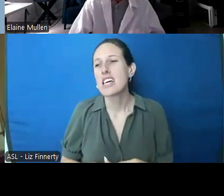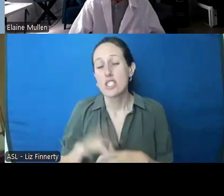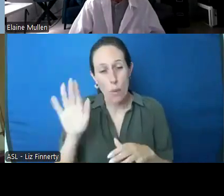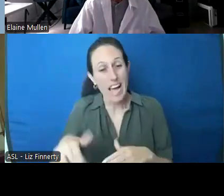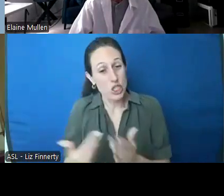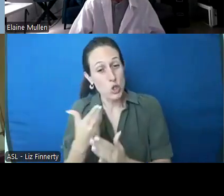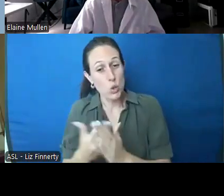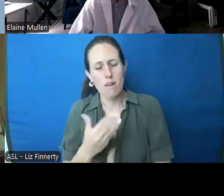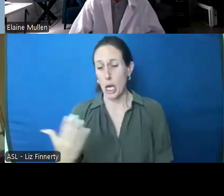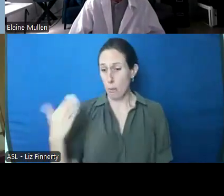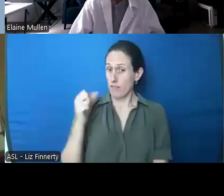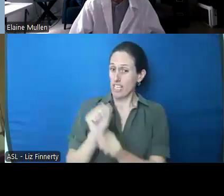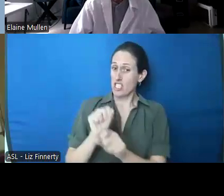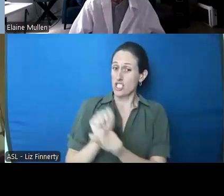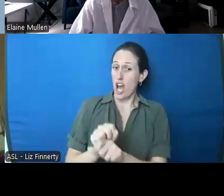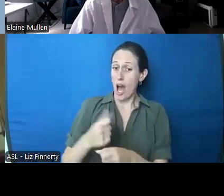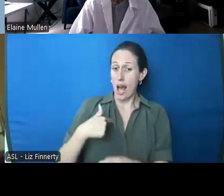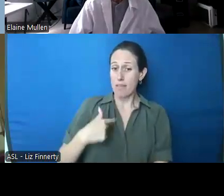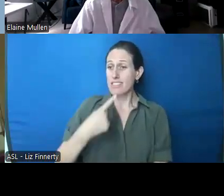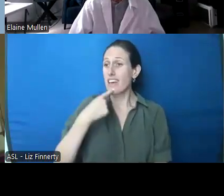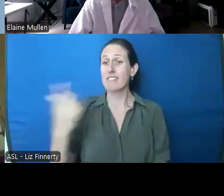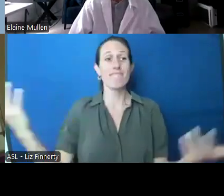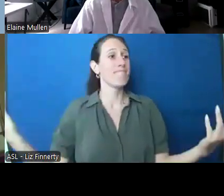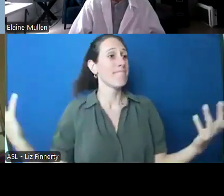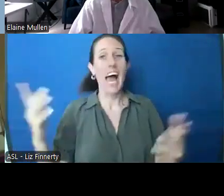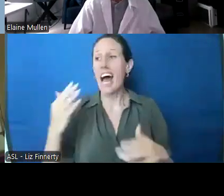hey, where am I at? but another thing that comes to